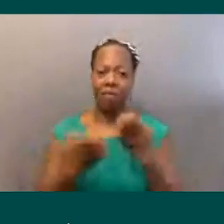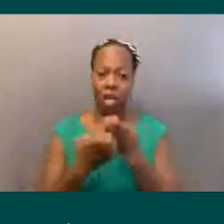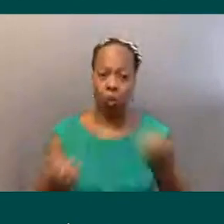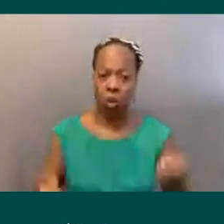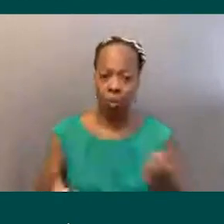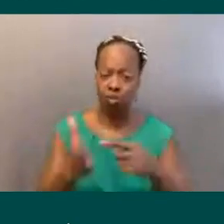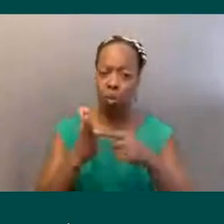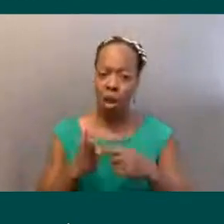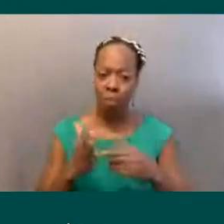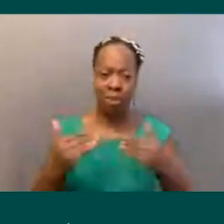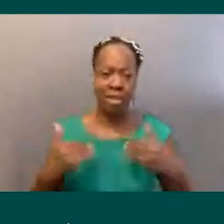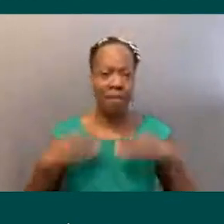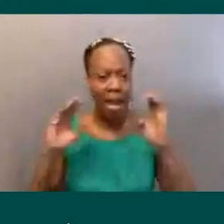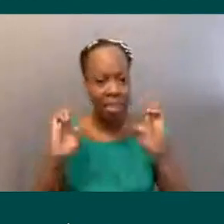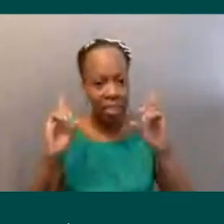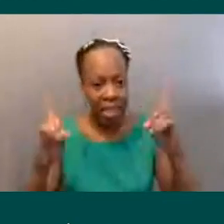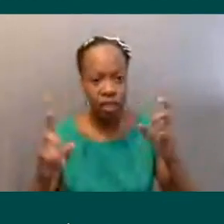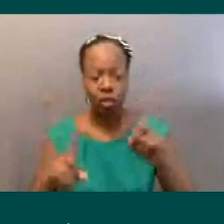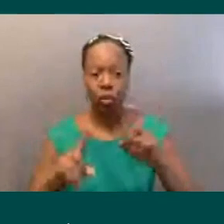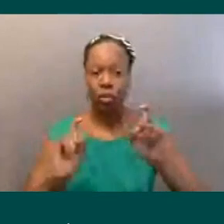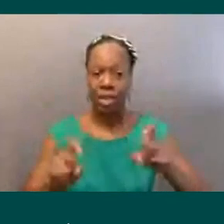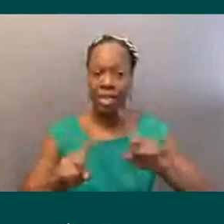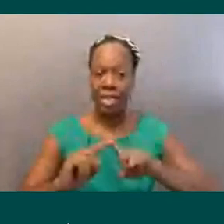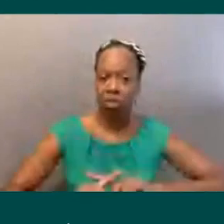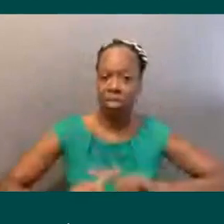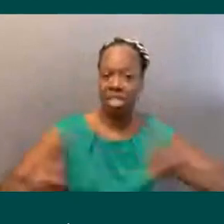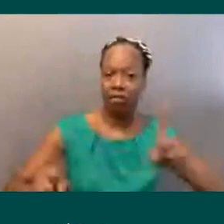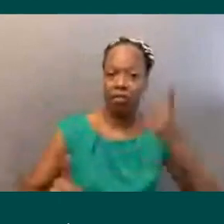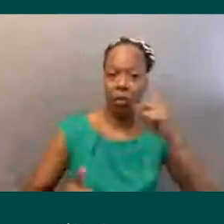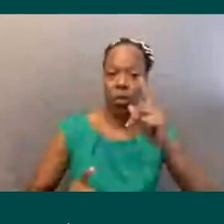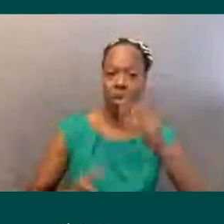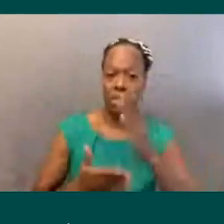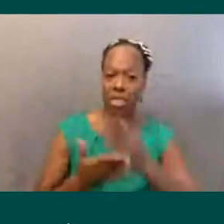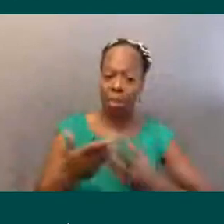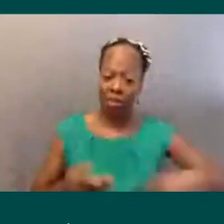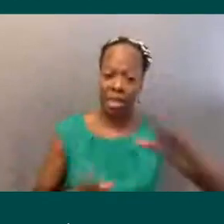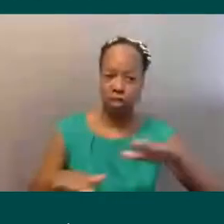educational needs are different for some of these children,